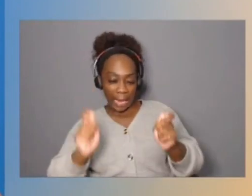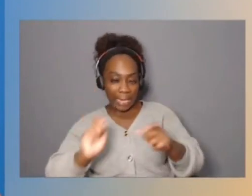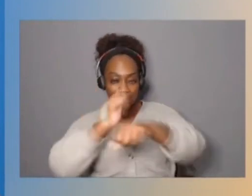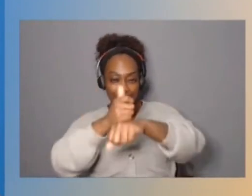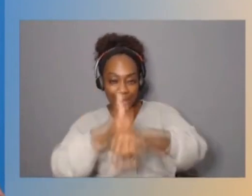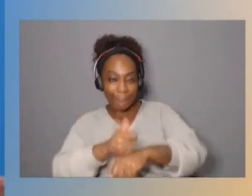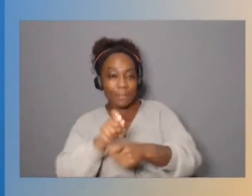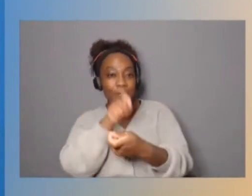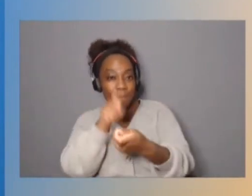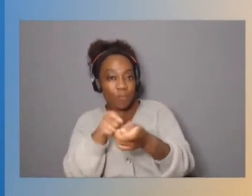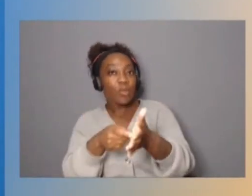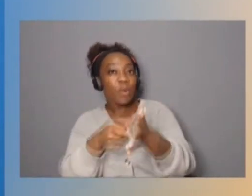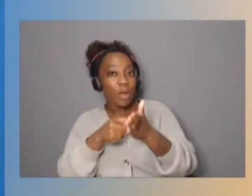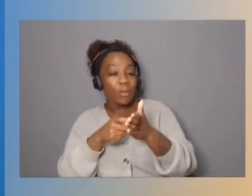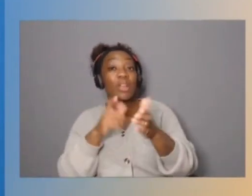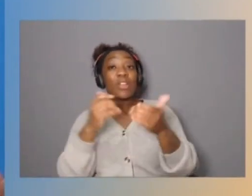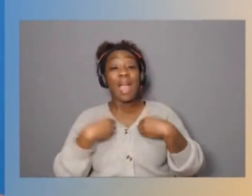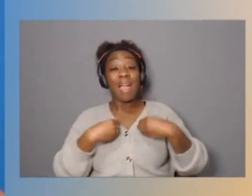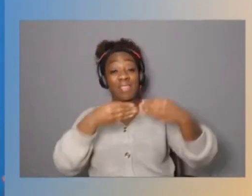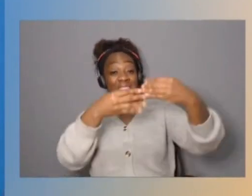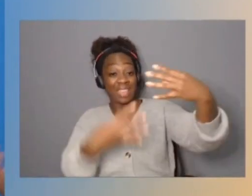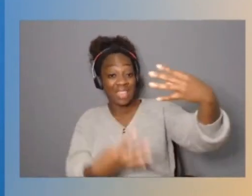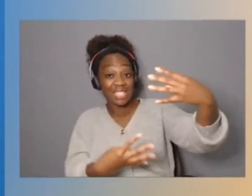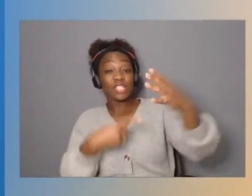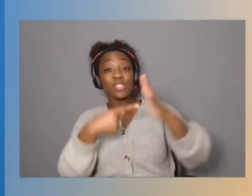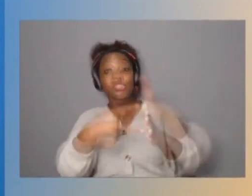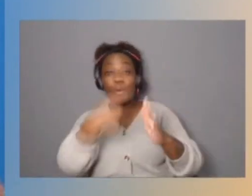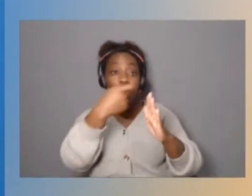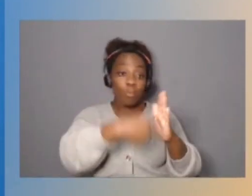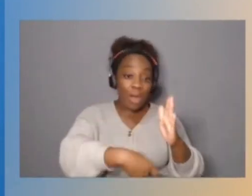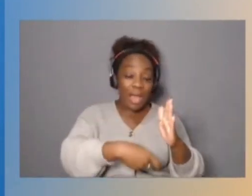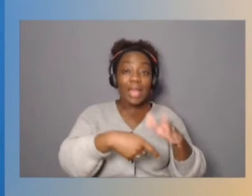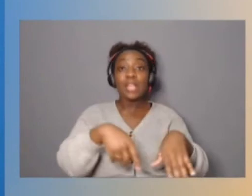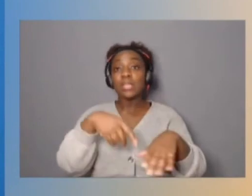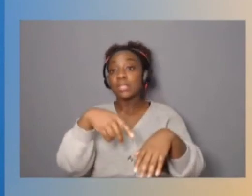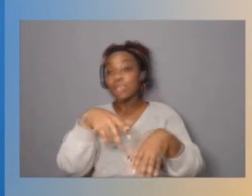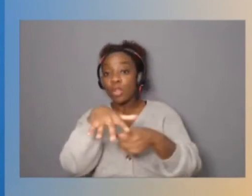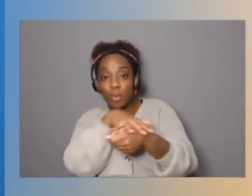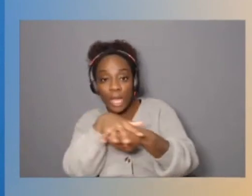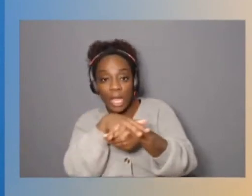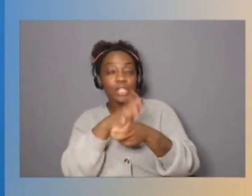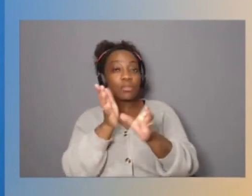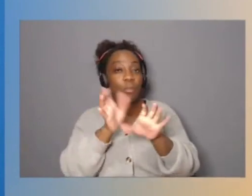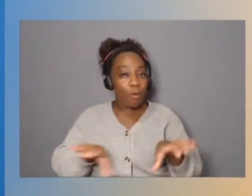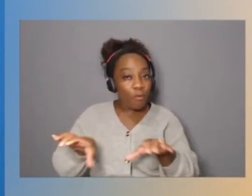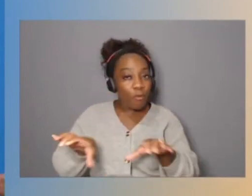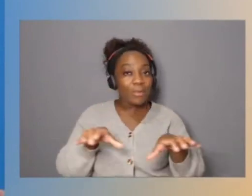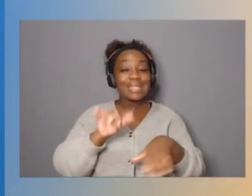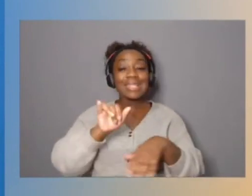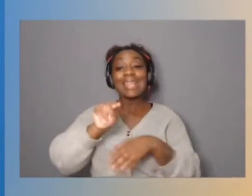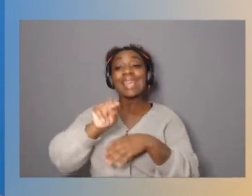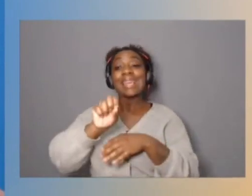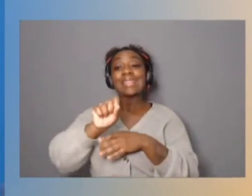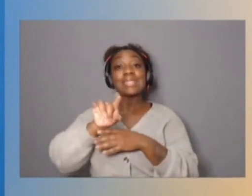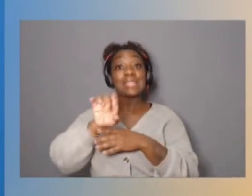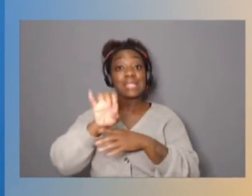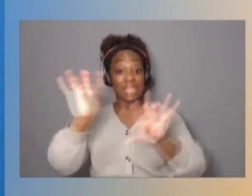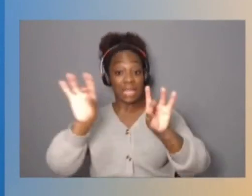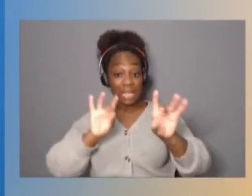to review across price, location, and performance. Instant Selector, a CLI tool with Go Library, does something similar.